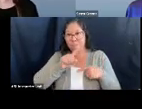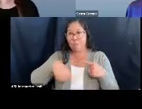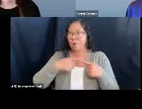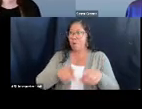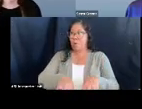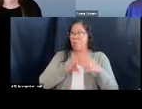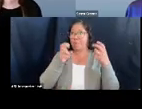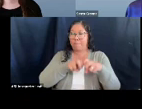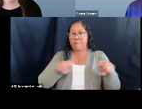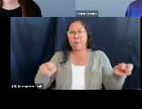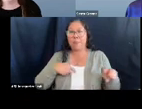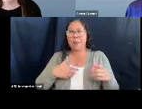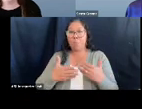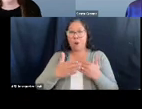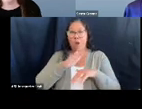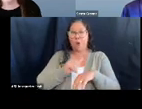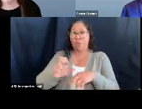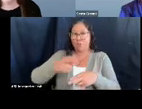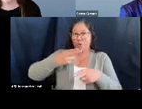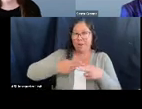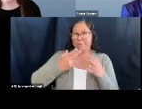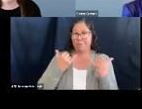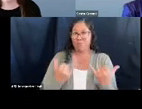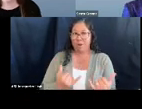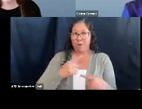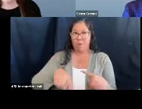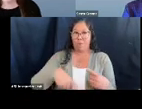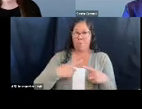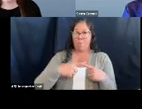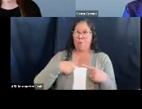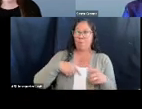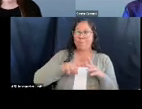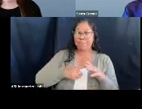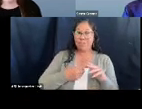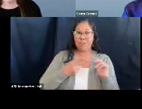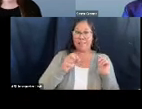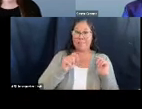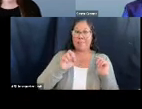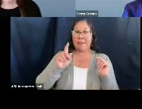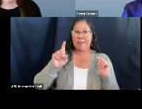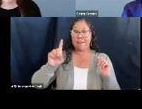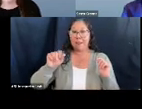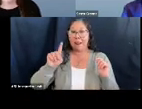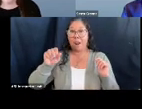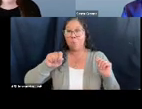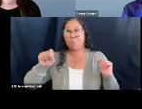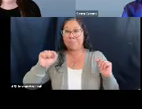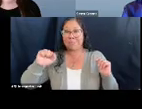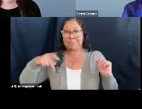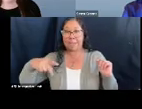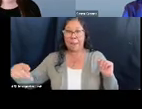but I want to call their names out here as we get started. Helena Donado Sap, Dr. Tanette Powell,